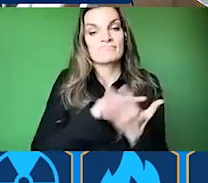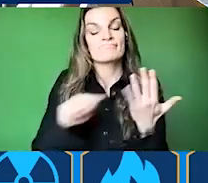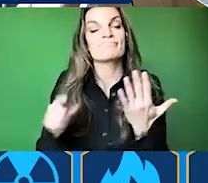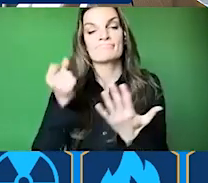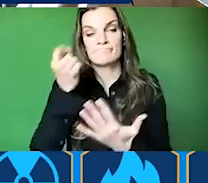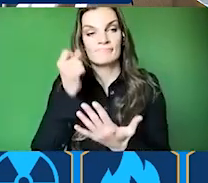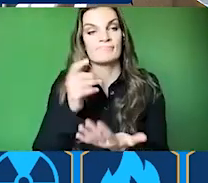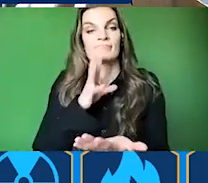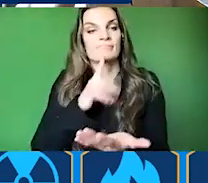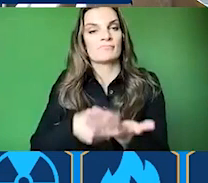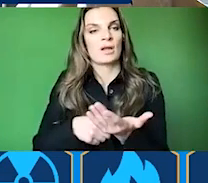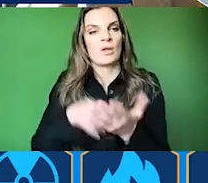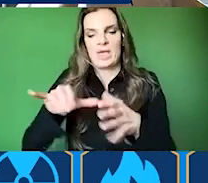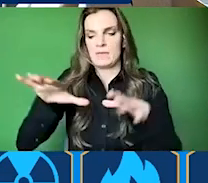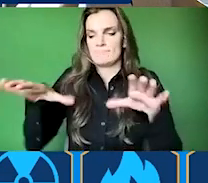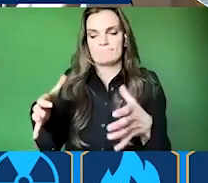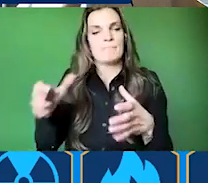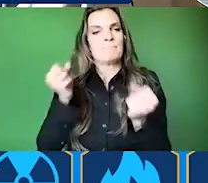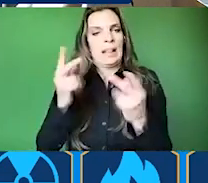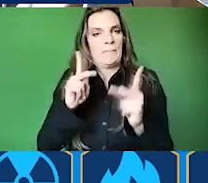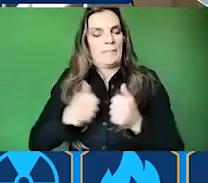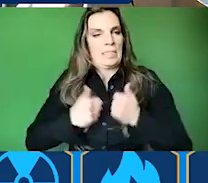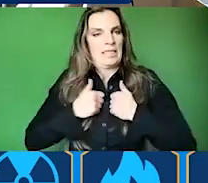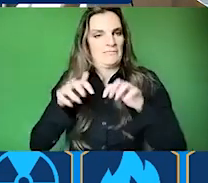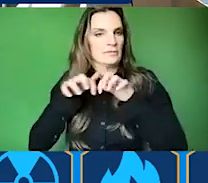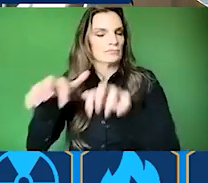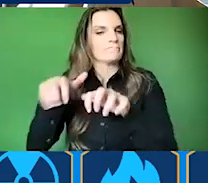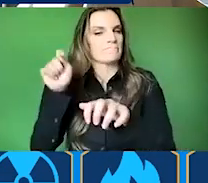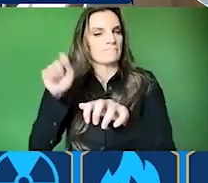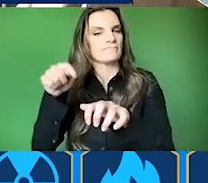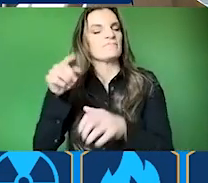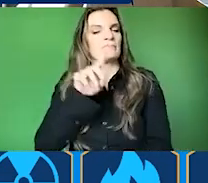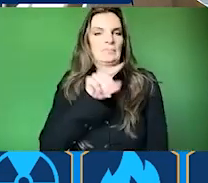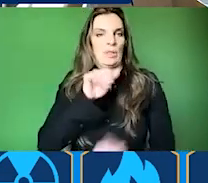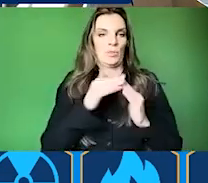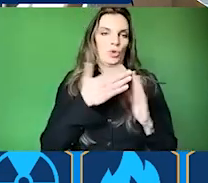congregate care is well-known to the disability community and